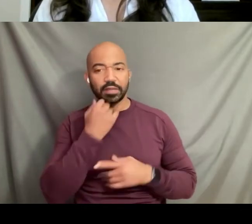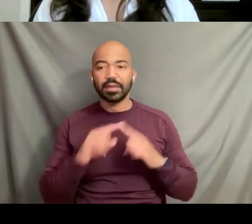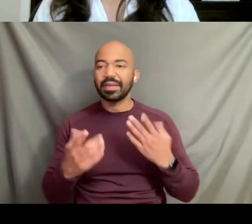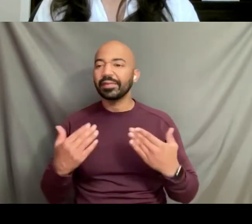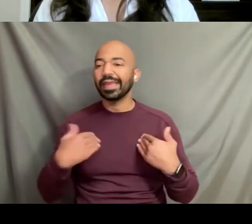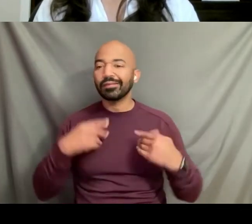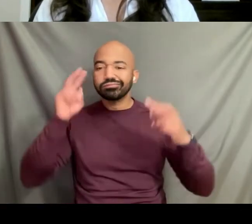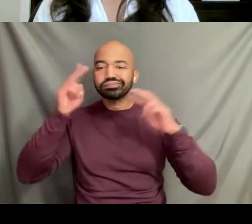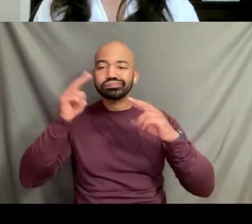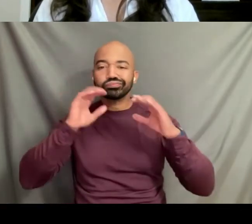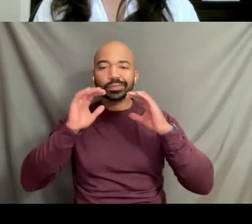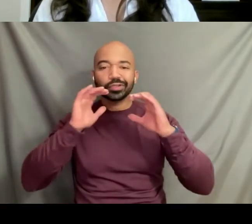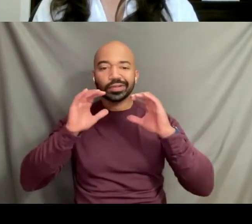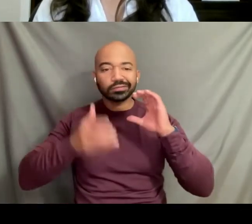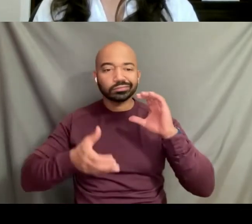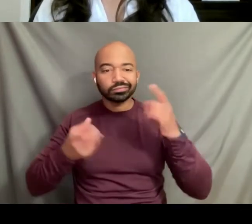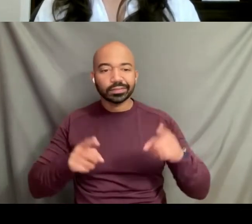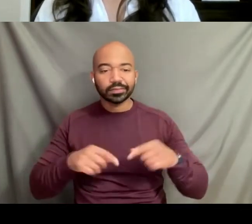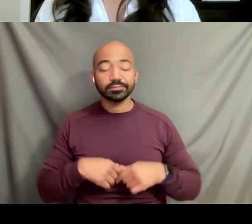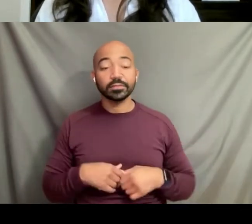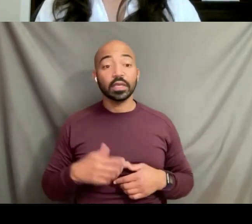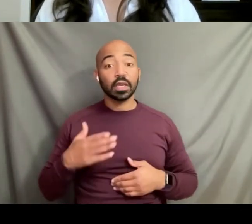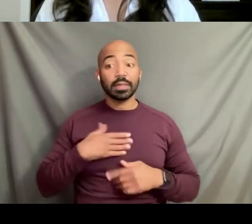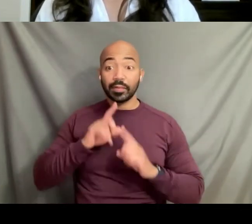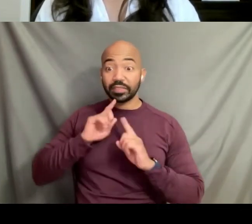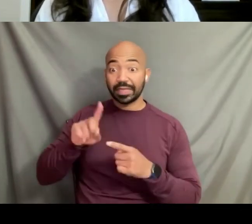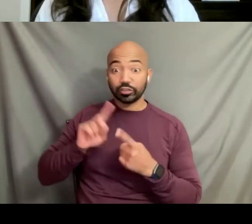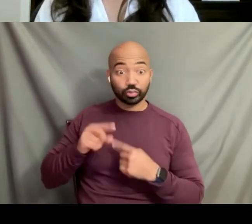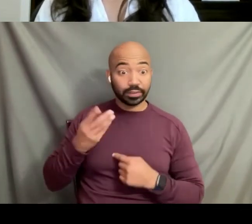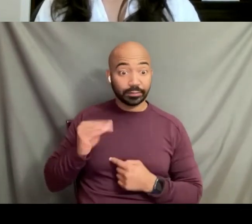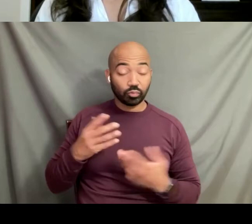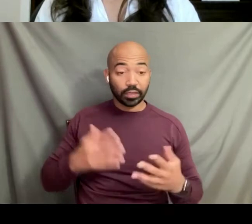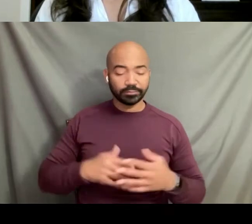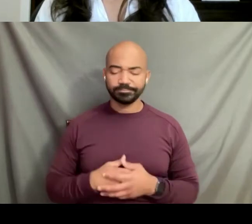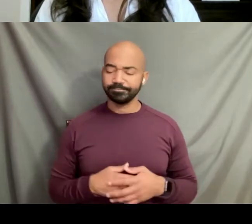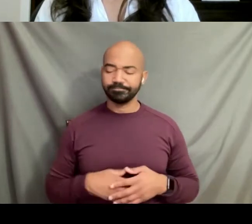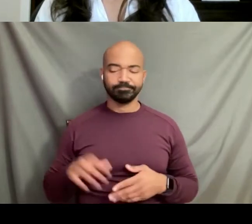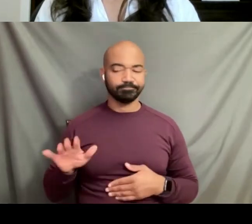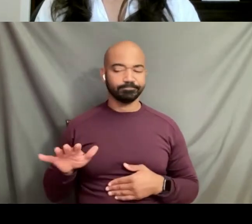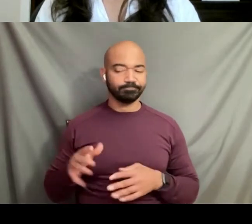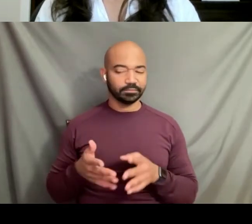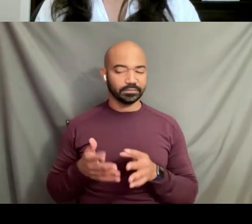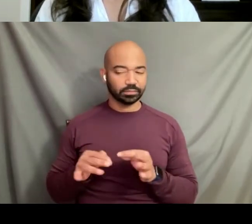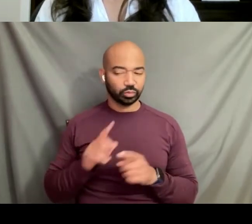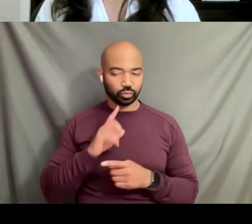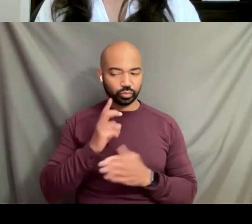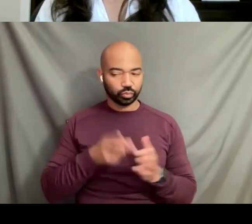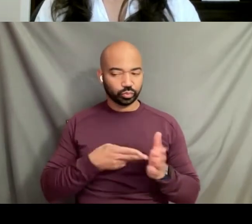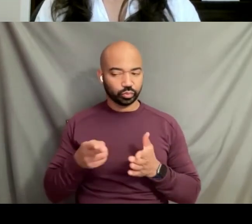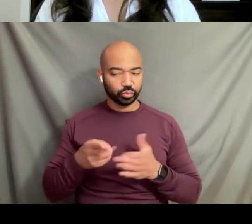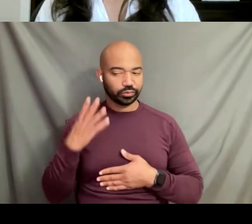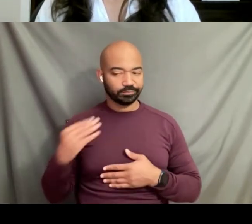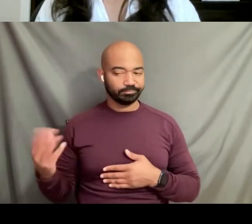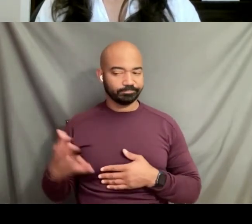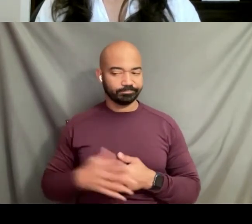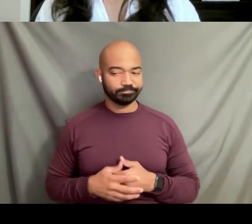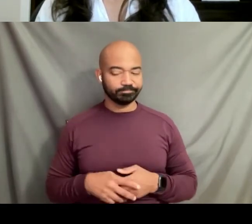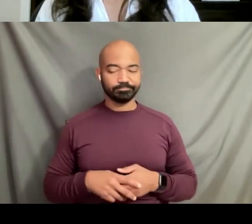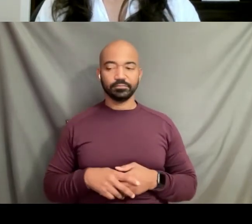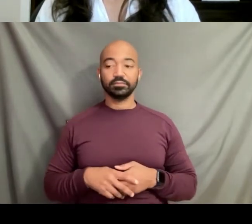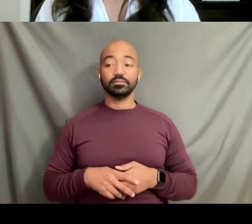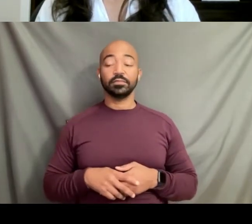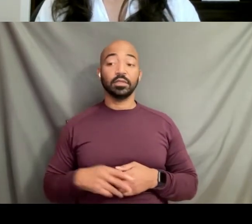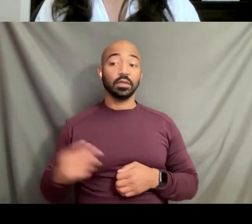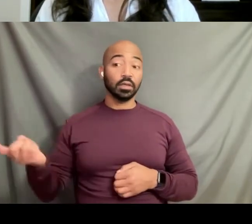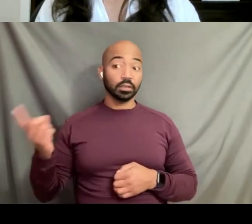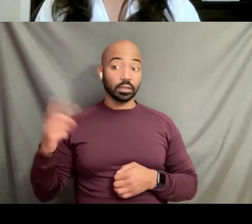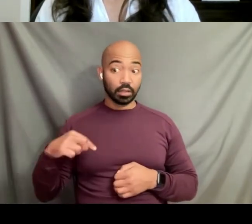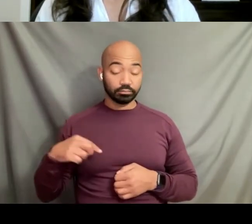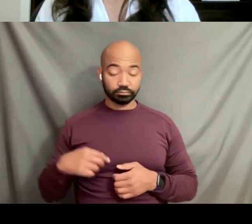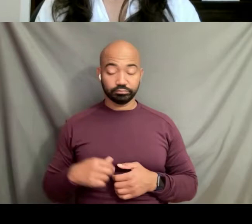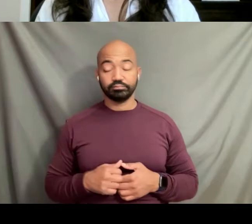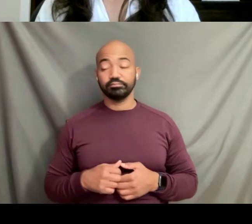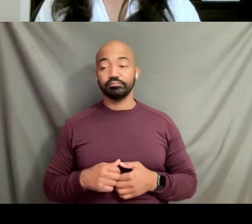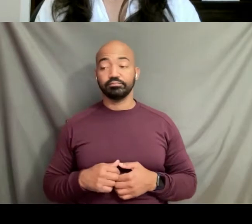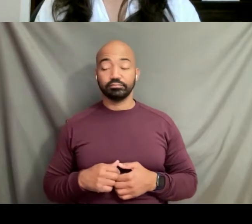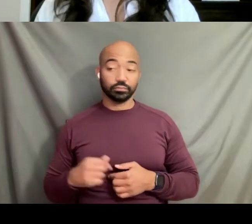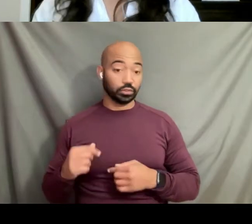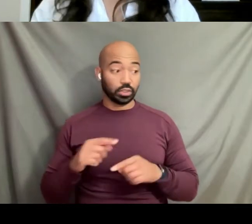I told him was well, the simplest truth is you can come over, ask questions, and when you ask,